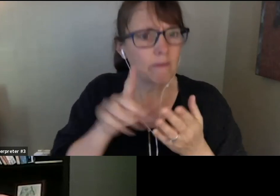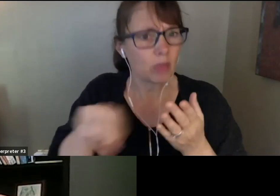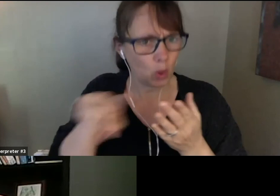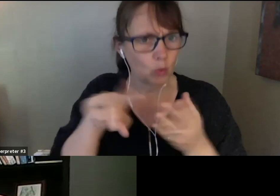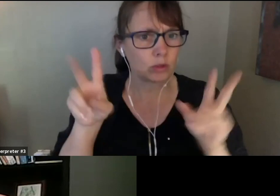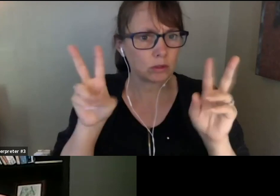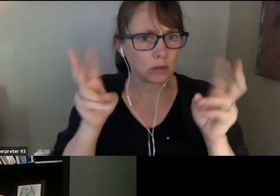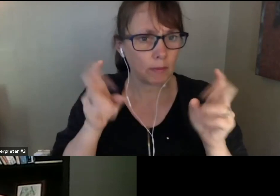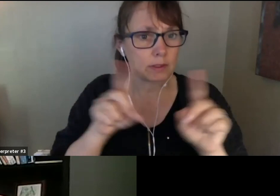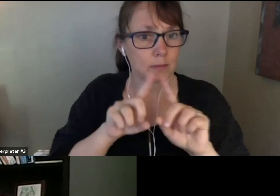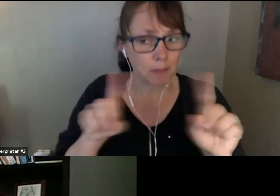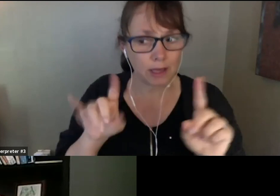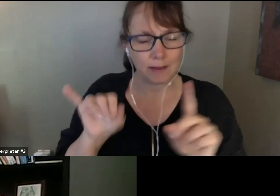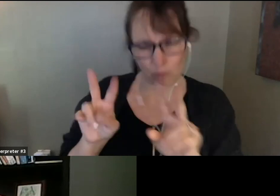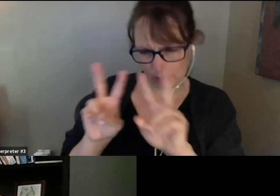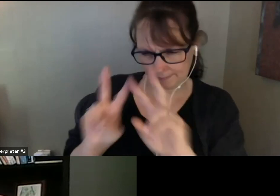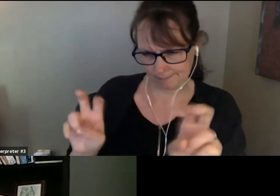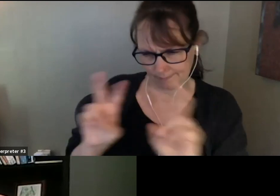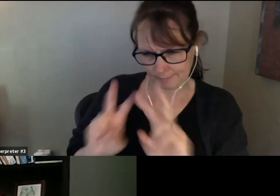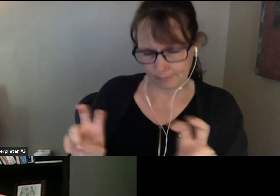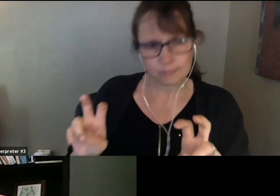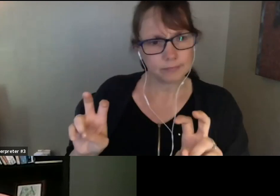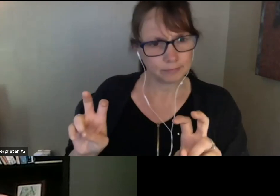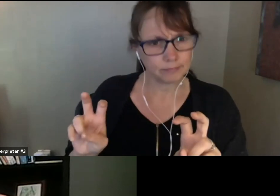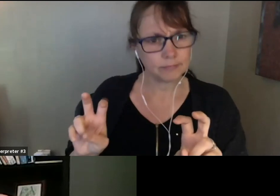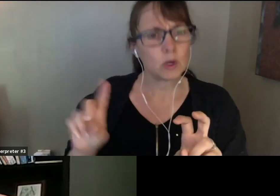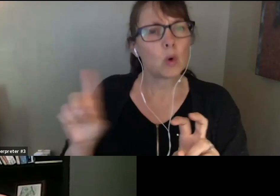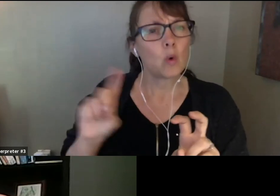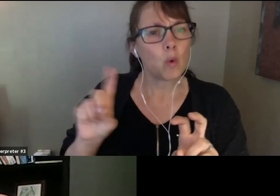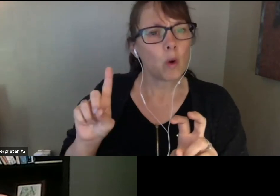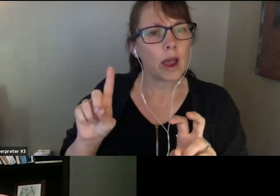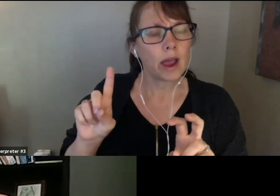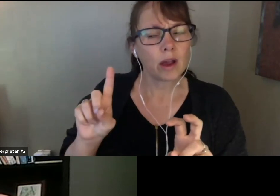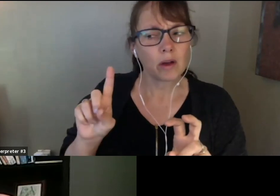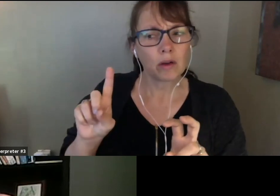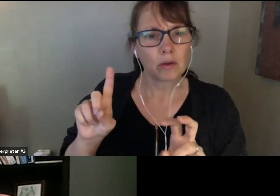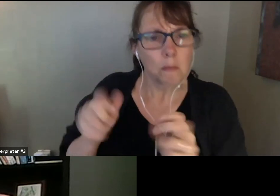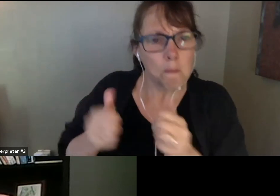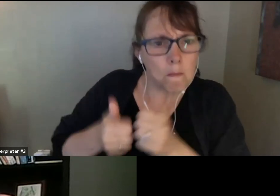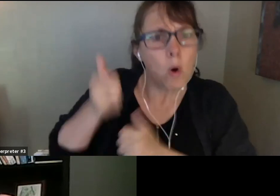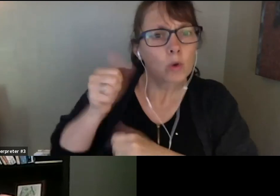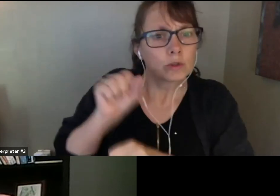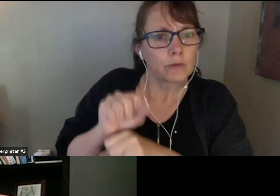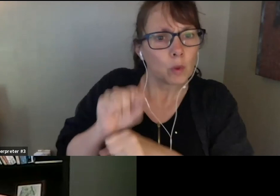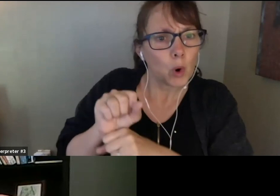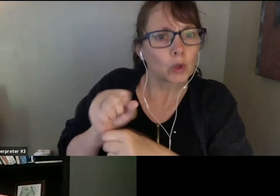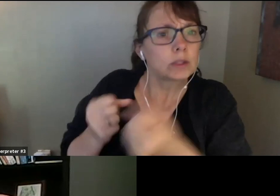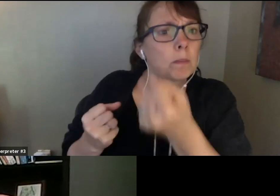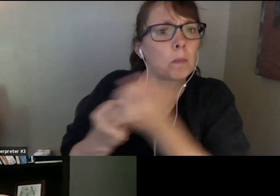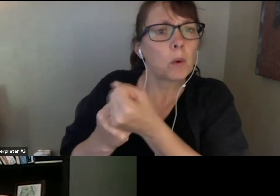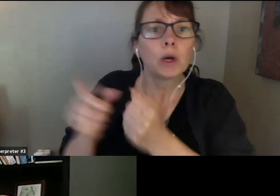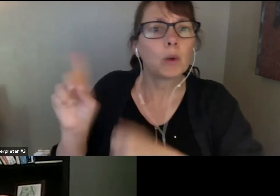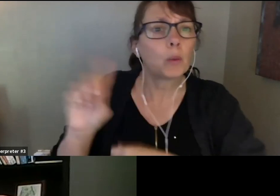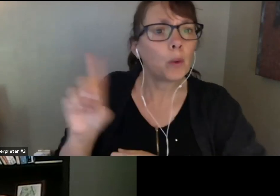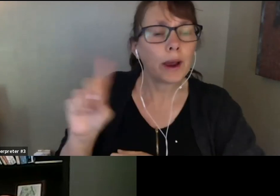if you look at where the bulk of this work is supported, it’s in other Institutes,